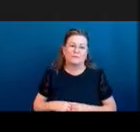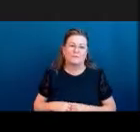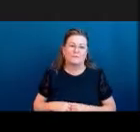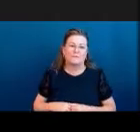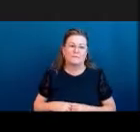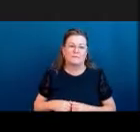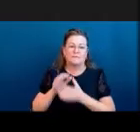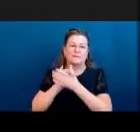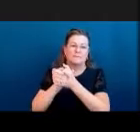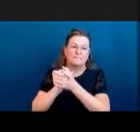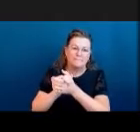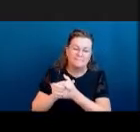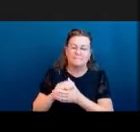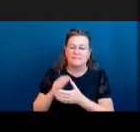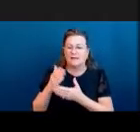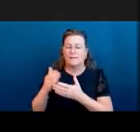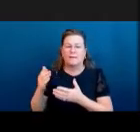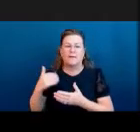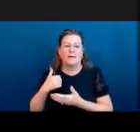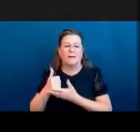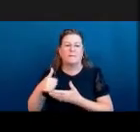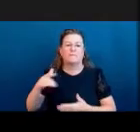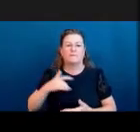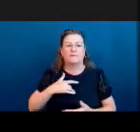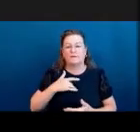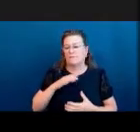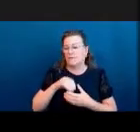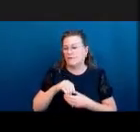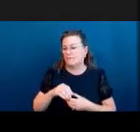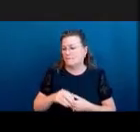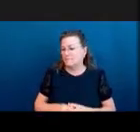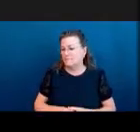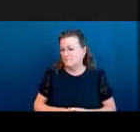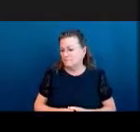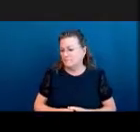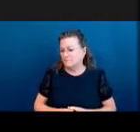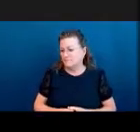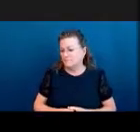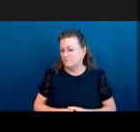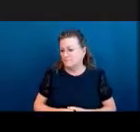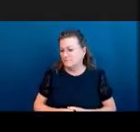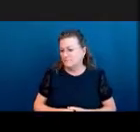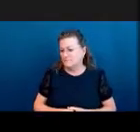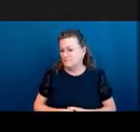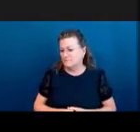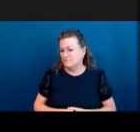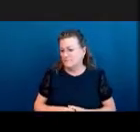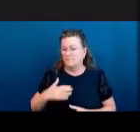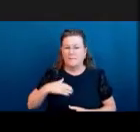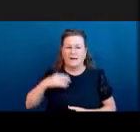they're a part of something. Okay. This is my nephew. He